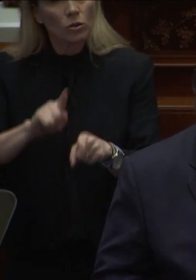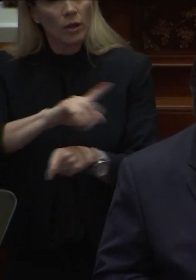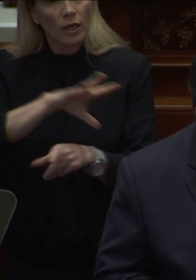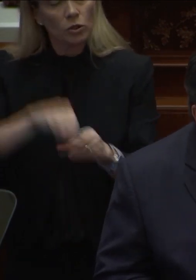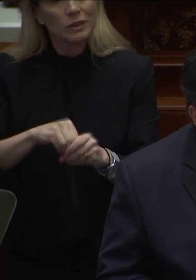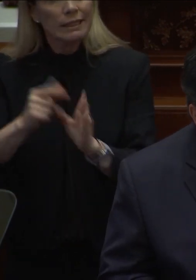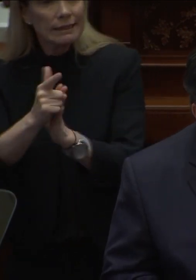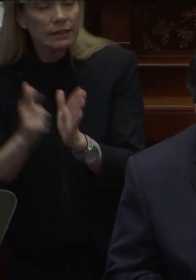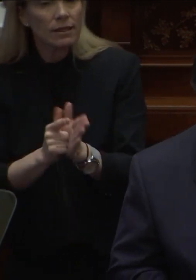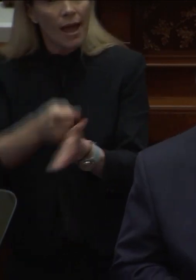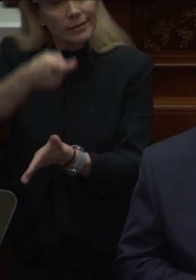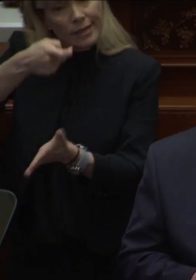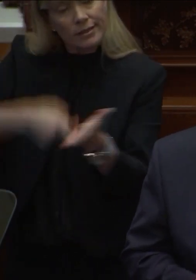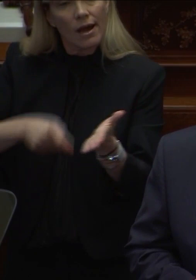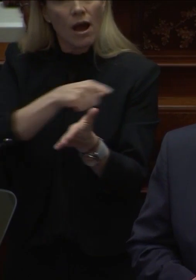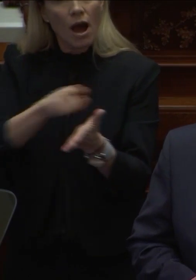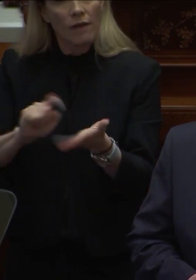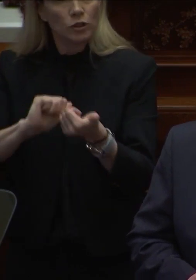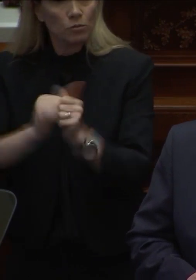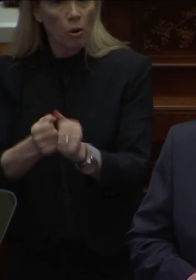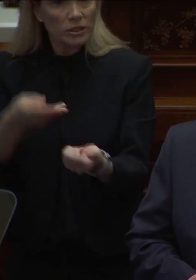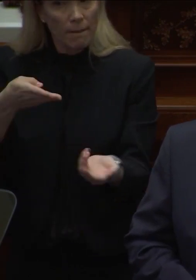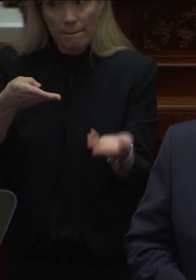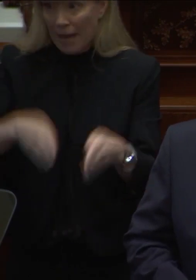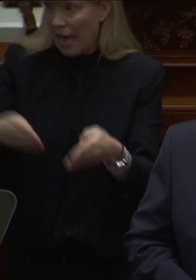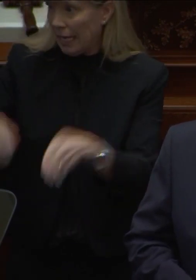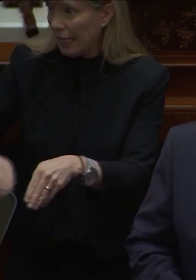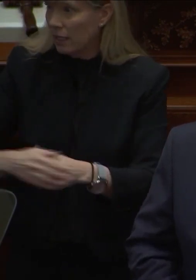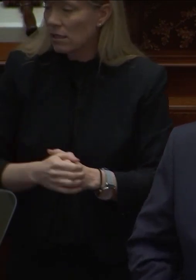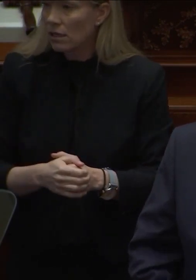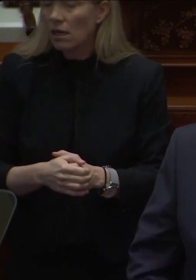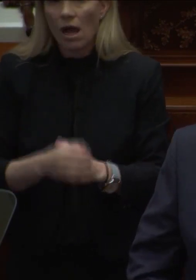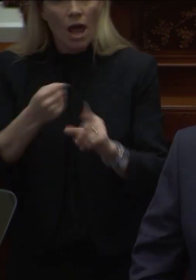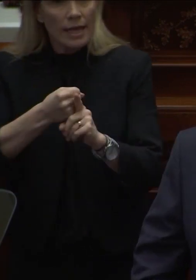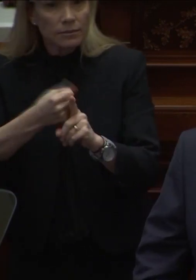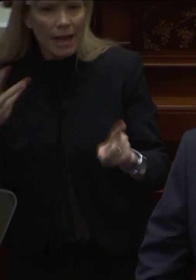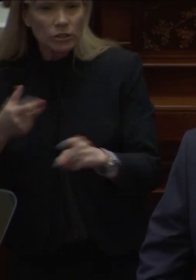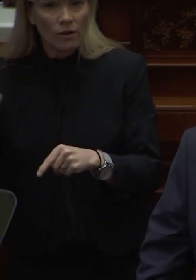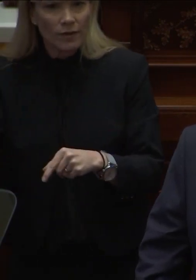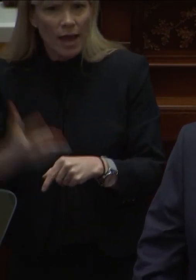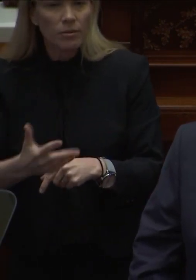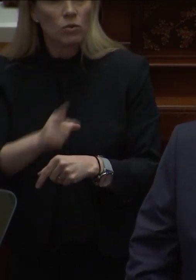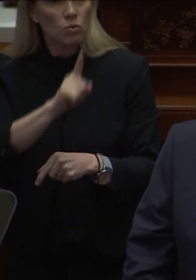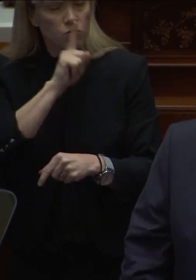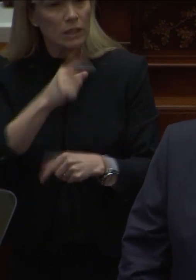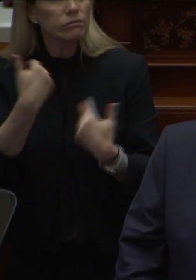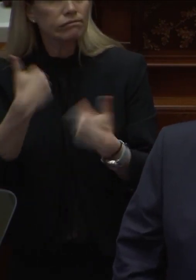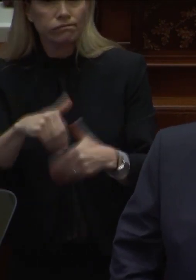REALITY OF ITS USE AND ACCESSIBILITY. THIS BUDGET ALSO INCLUDES LEGALIZATION AND TAXATION OF